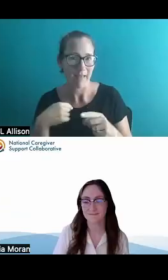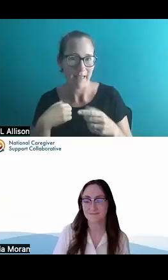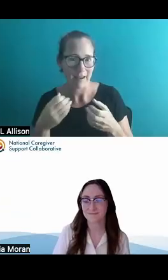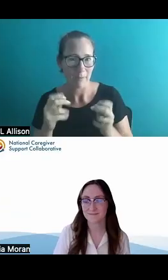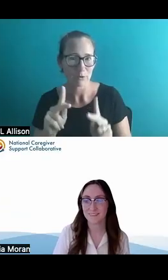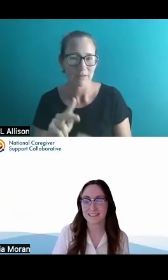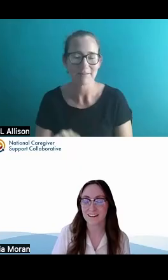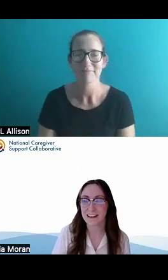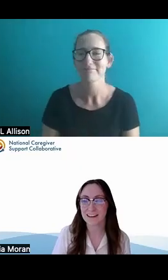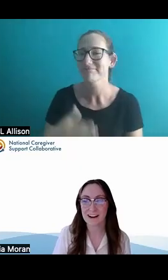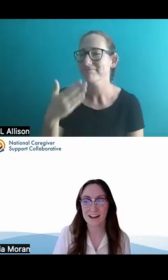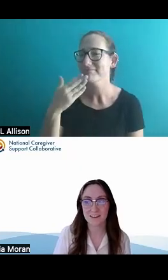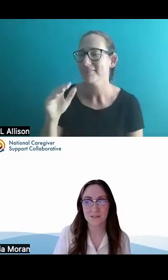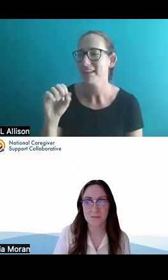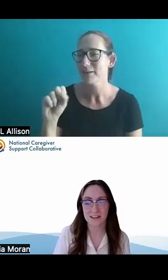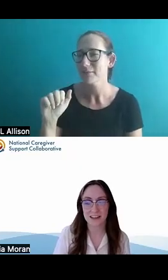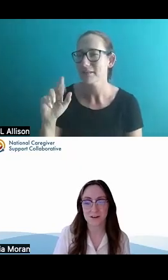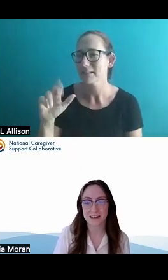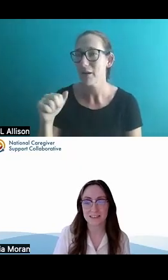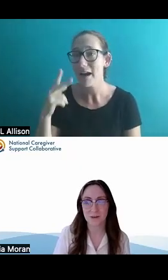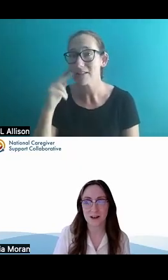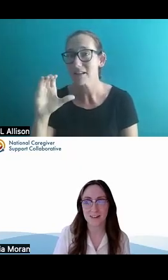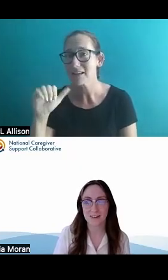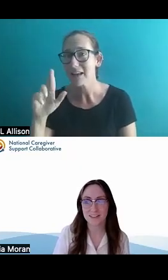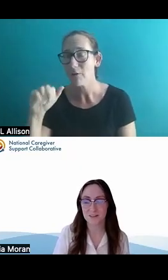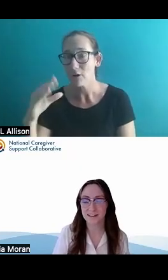Thanks Sara and Cara. I saw you come on camera as well, so I'd like to